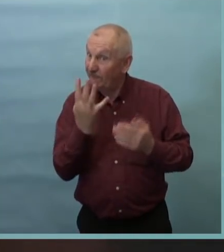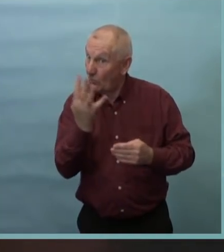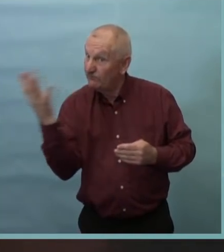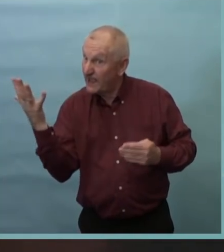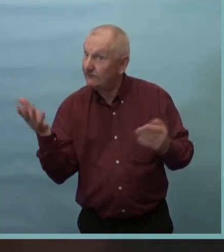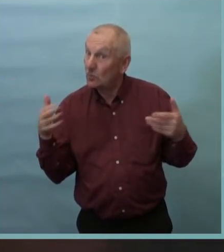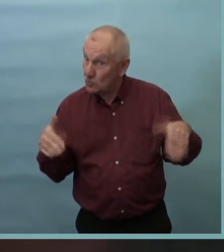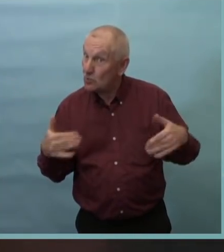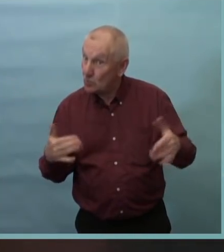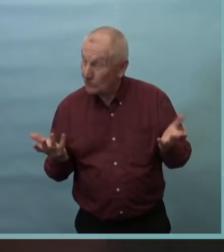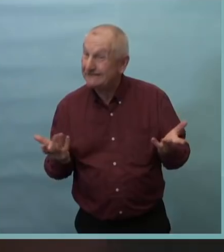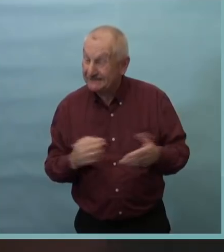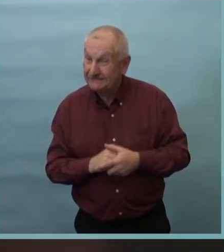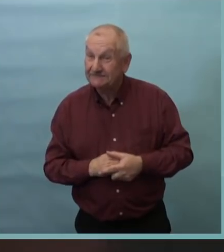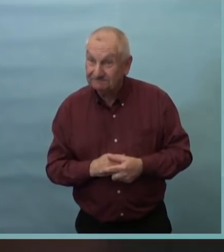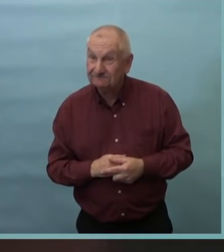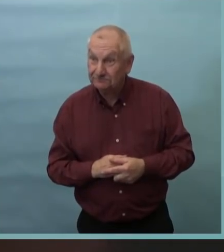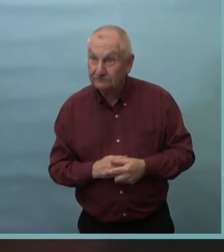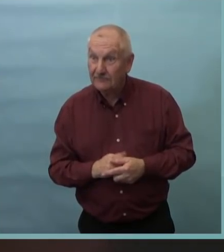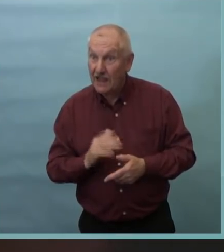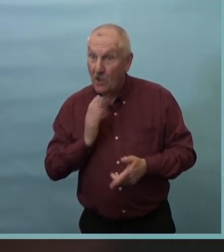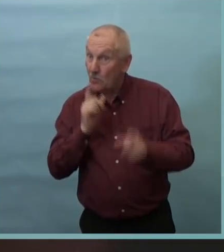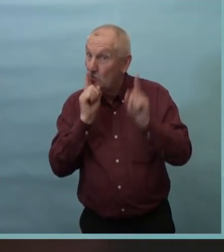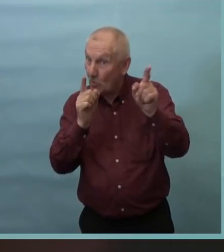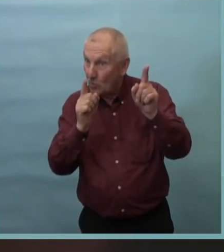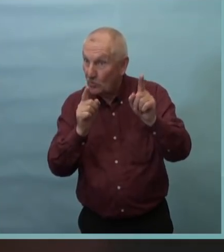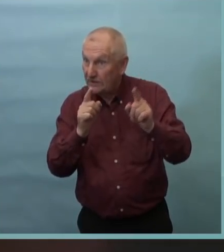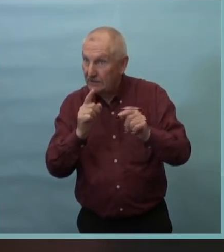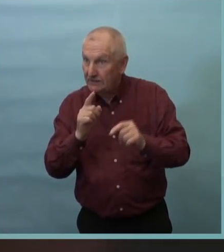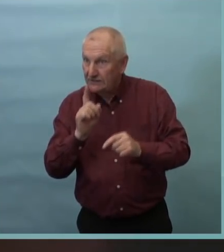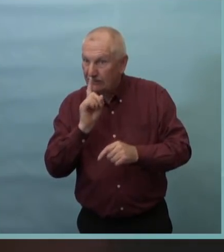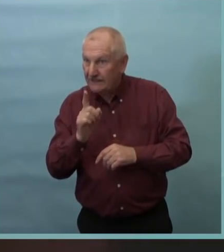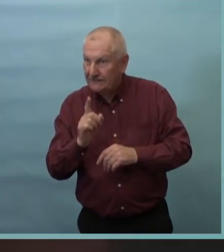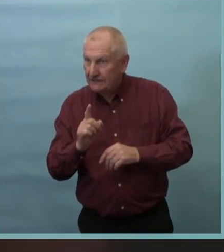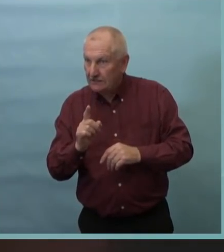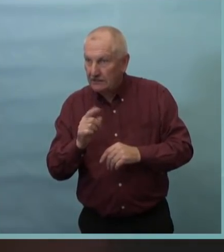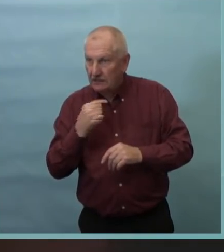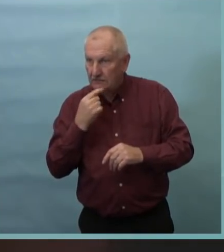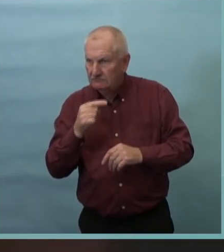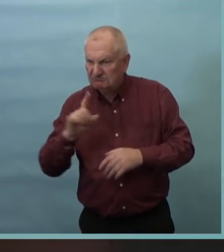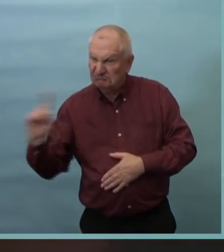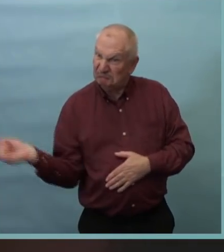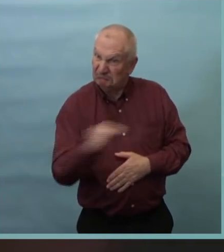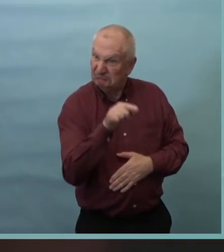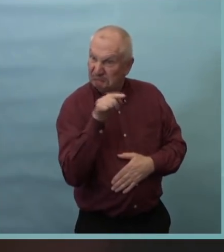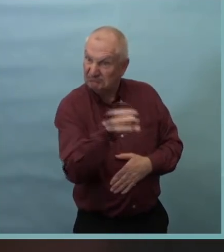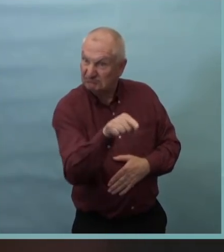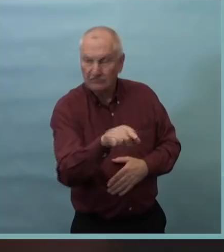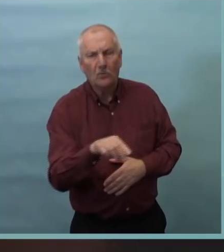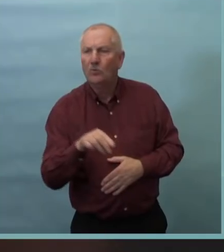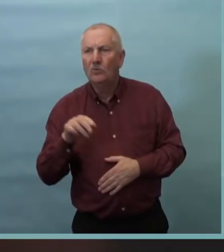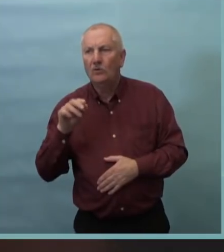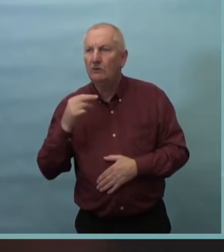want to do is not impact them in a negative way so if they are looking at